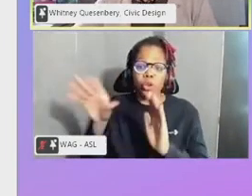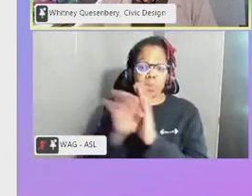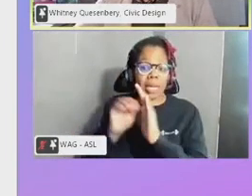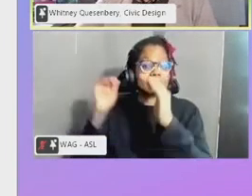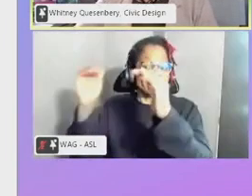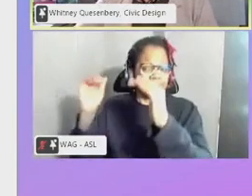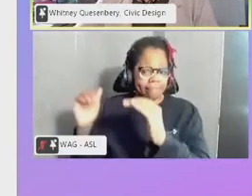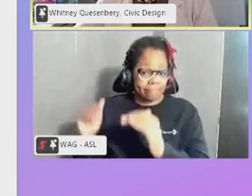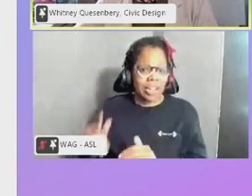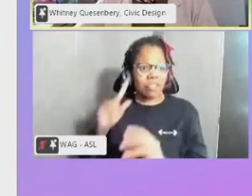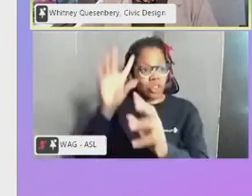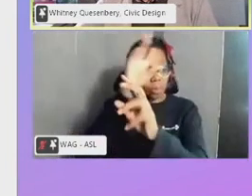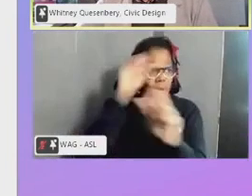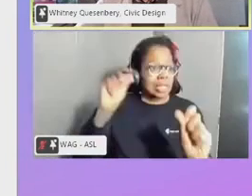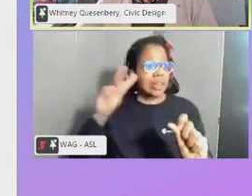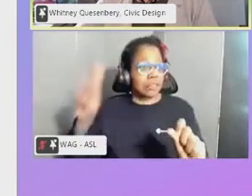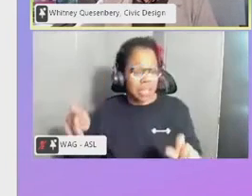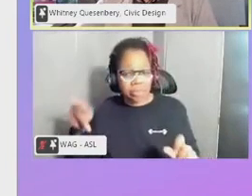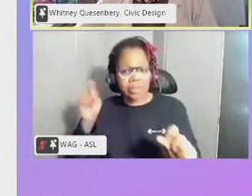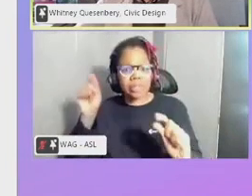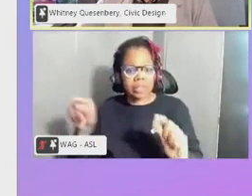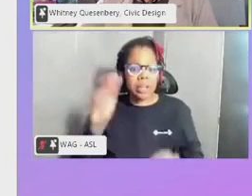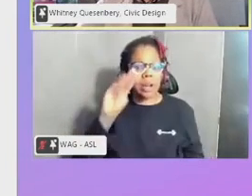you see on the right side of your screen where each contest